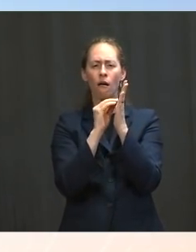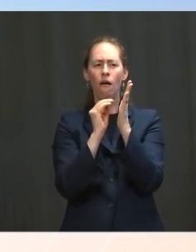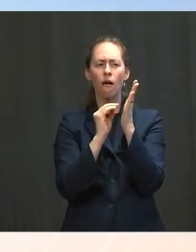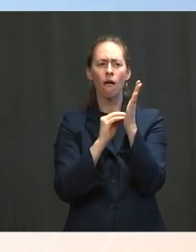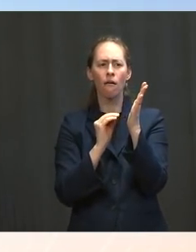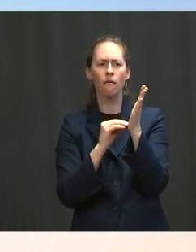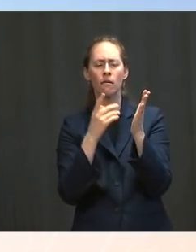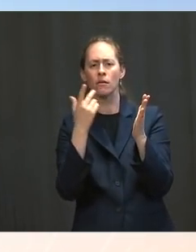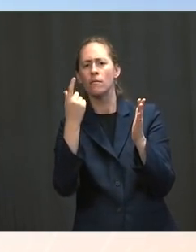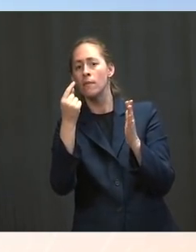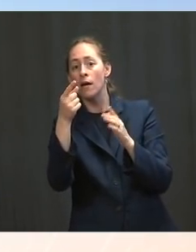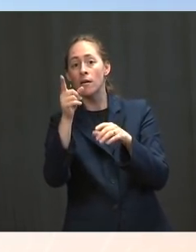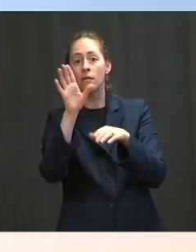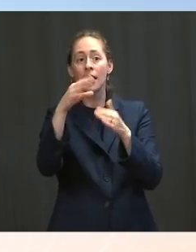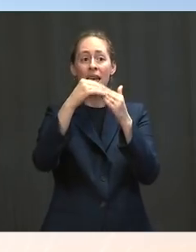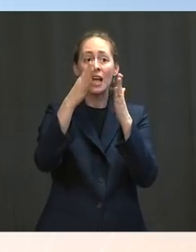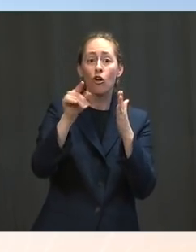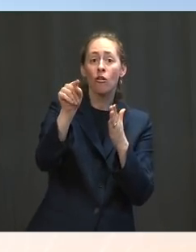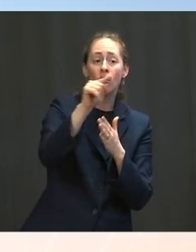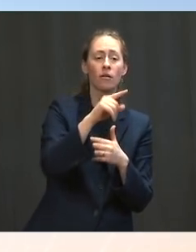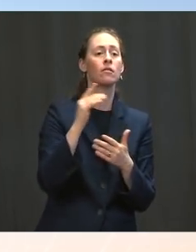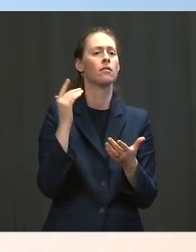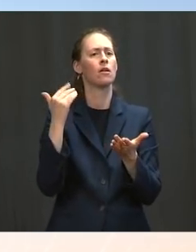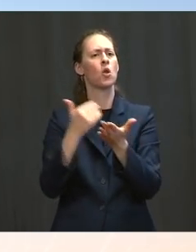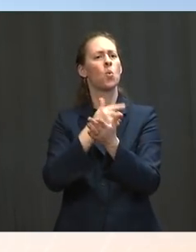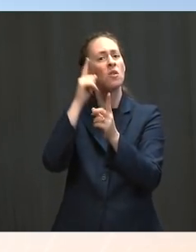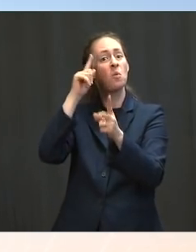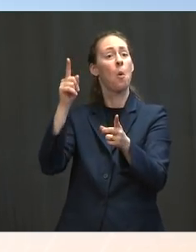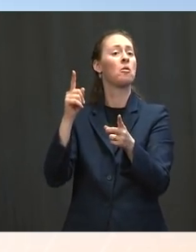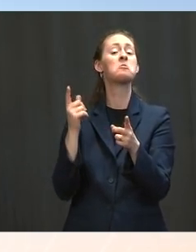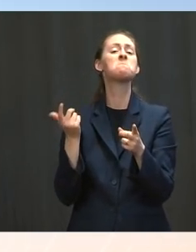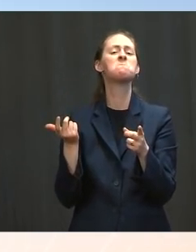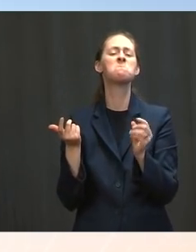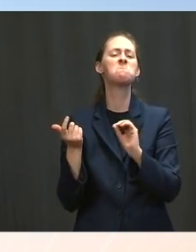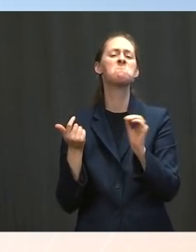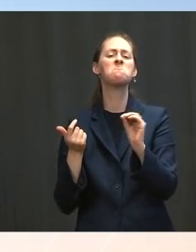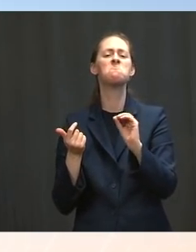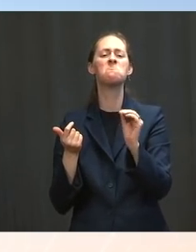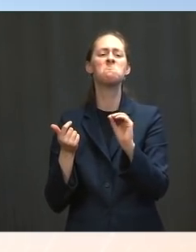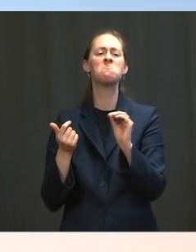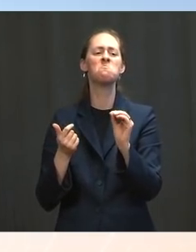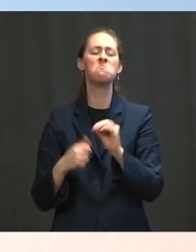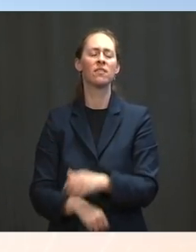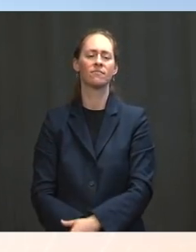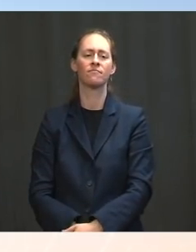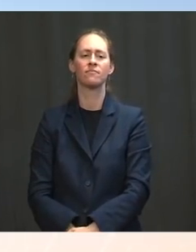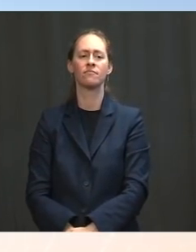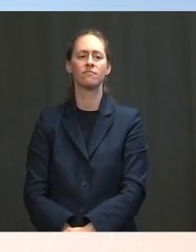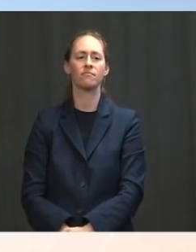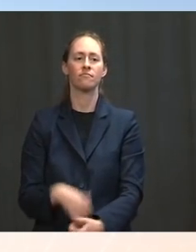But I don't have a new goal to set for you. We are -- I would remind all of you that we are -- we have reduced the death rate by 90 percent.